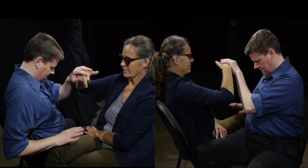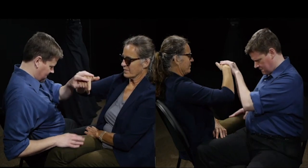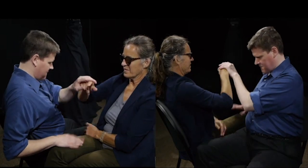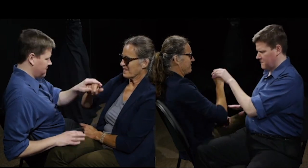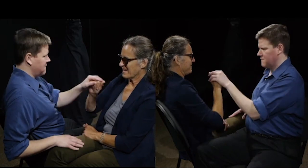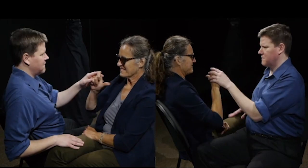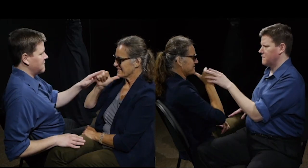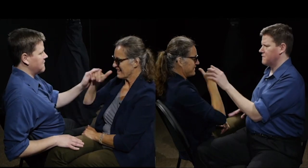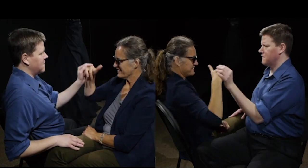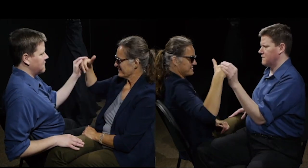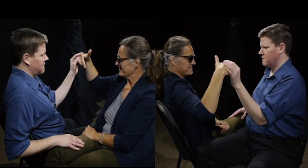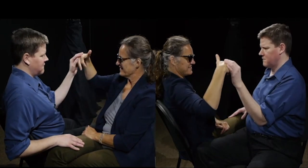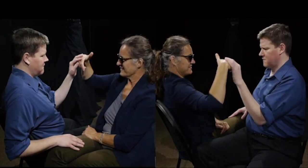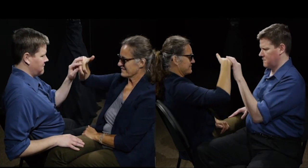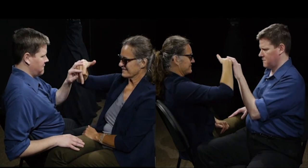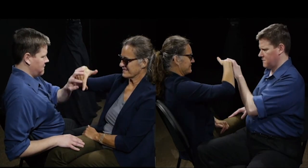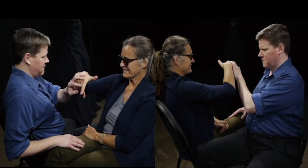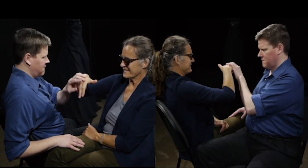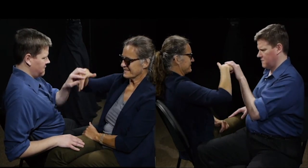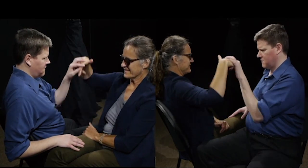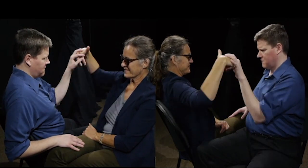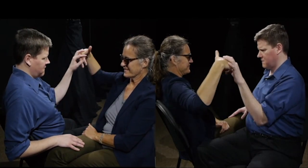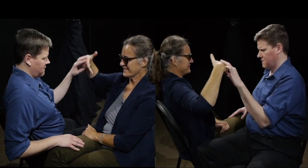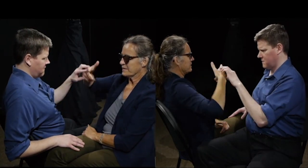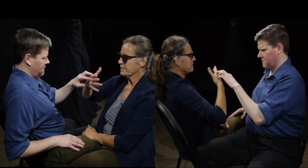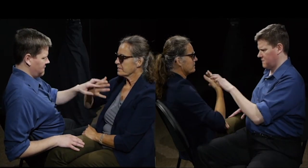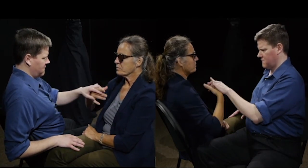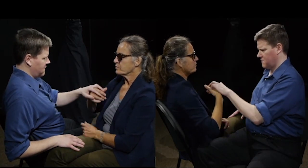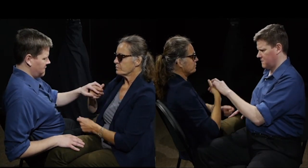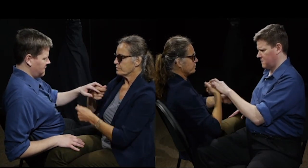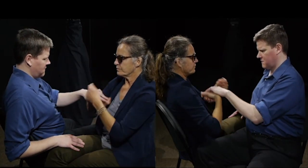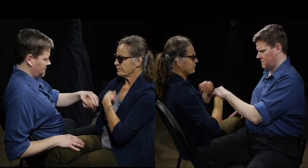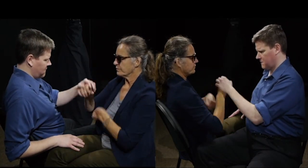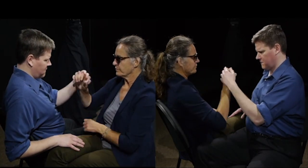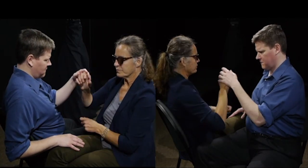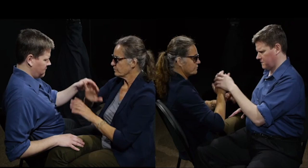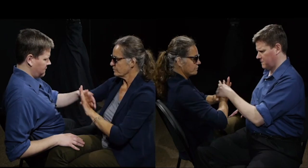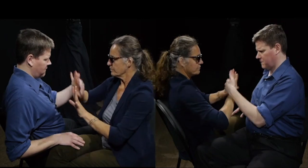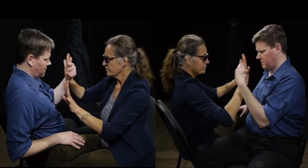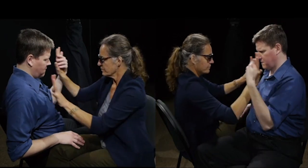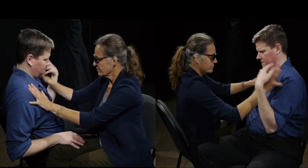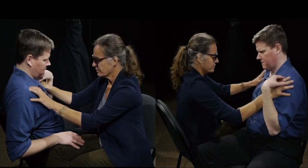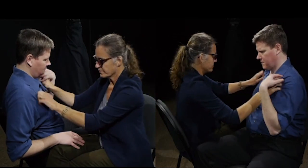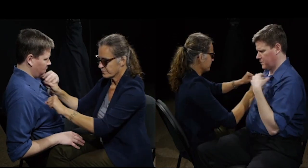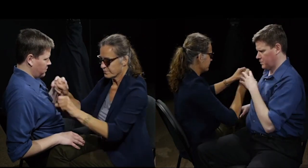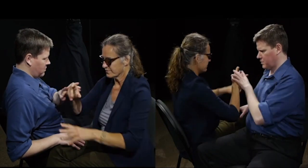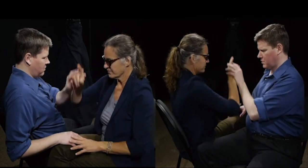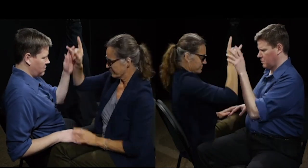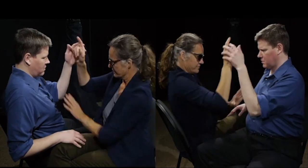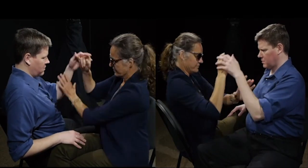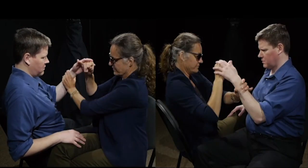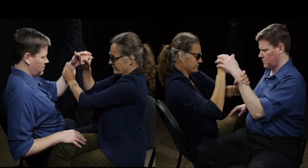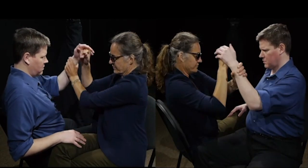with the movement of the index and middle fingers doesn't work either because it's still in air space. Since there is no good way to ground that sign in contact space,